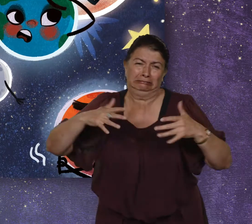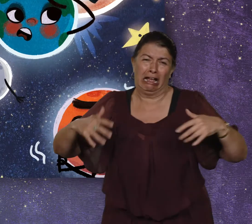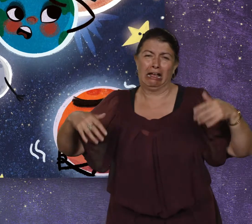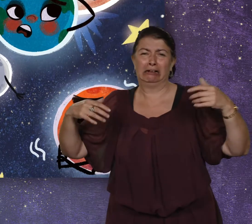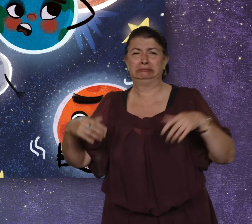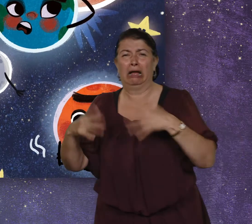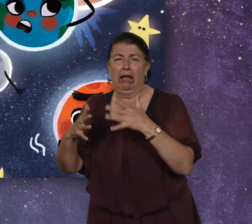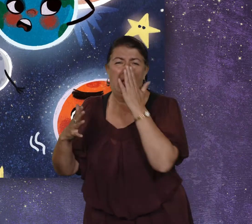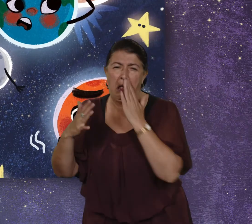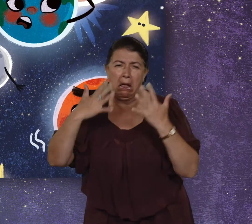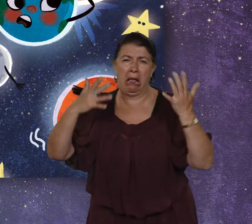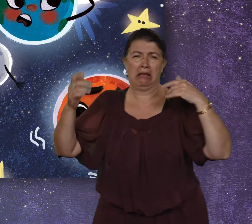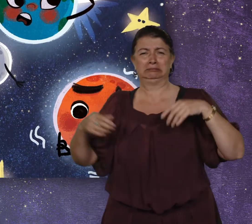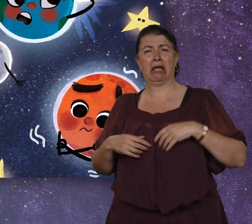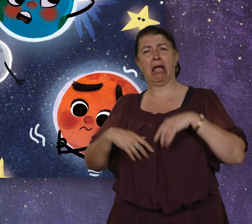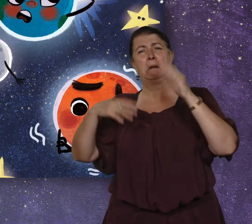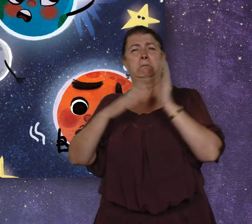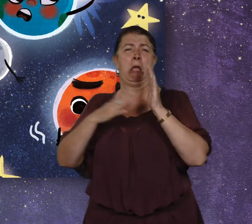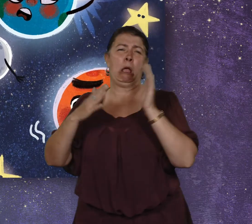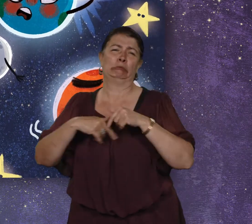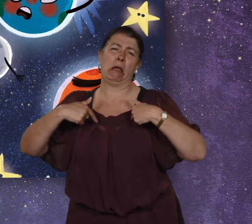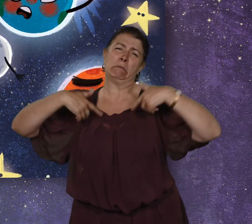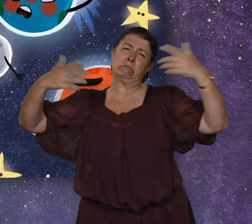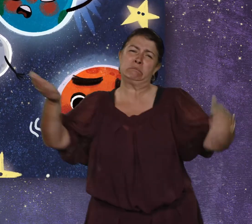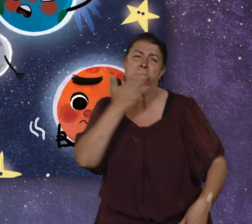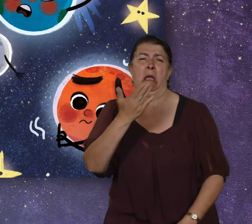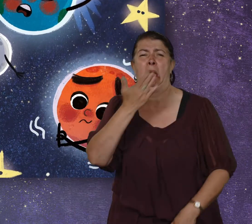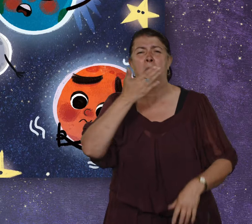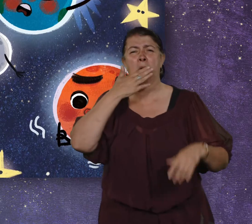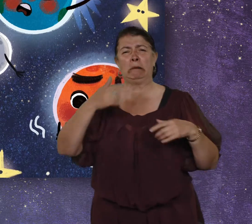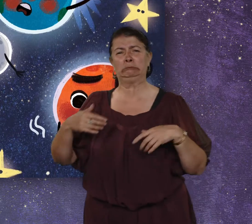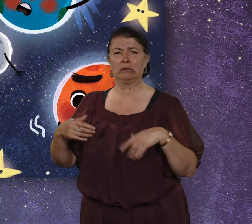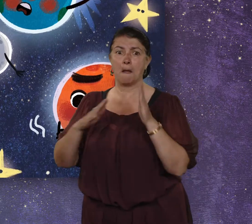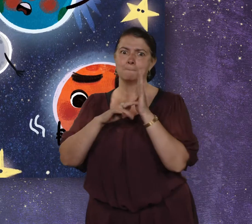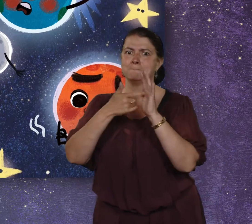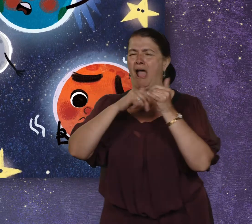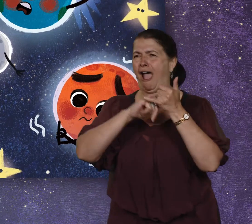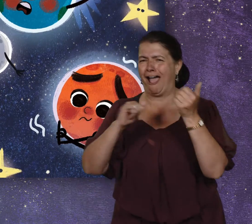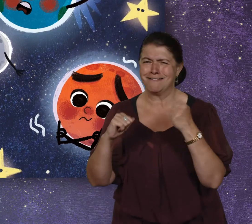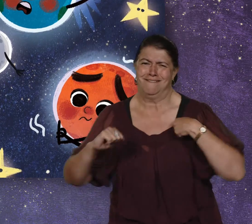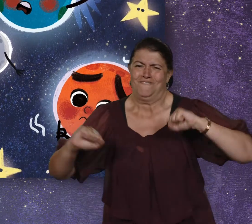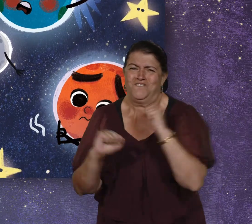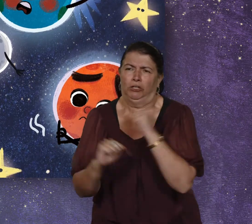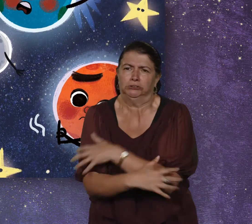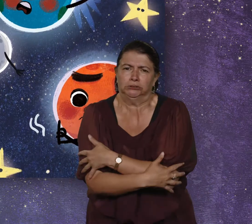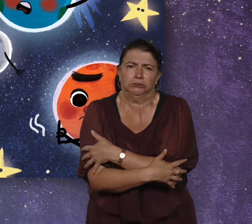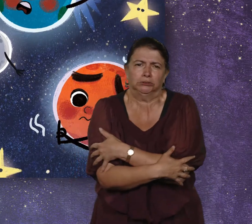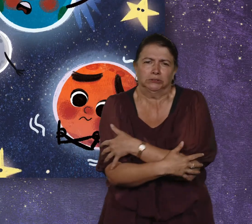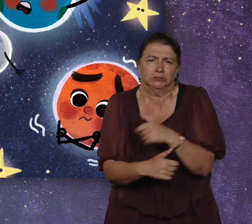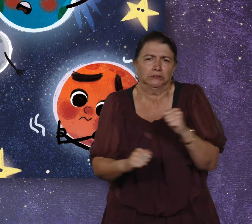I'm so BORED, muttered Mercury. Mars said, I'm freezing!